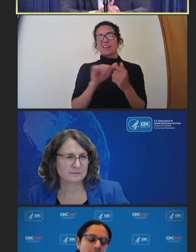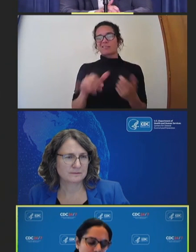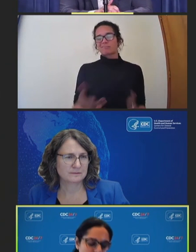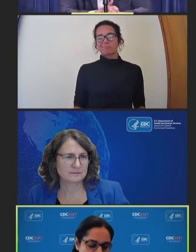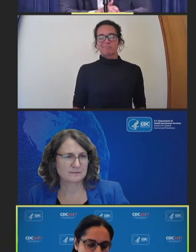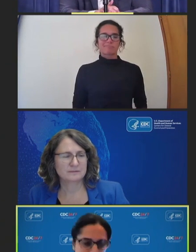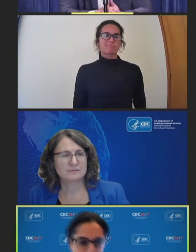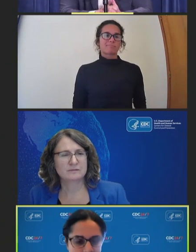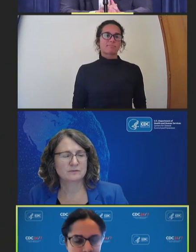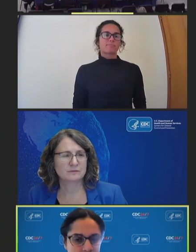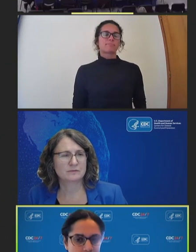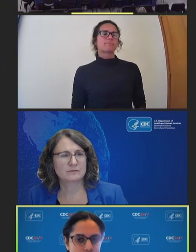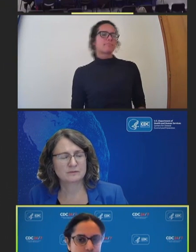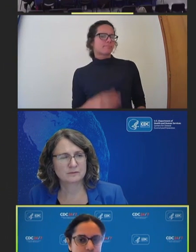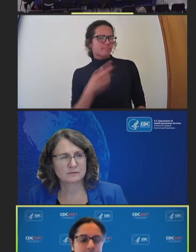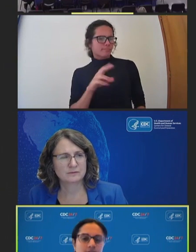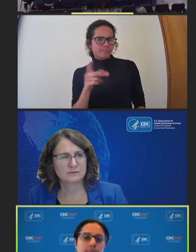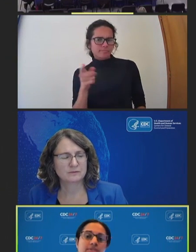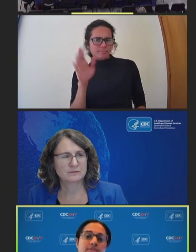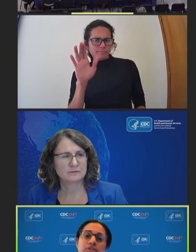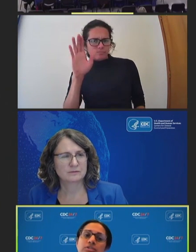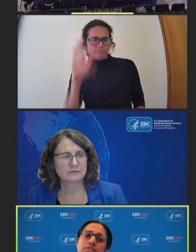Agam Rao: Yeah. I was just going to say that it's on the routine immunization